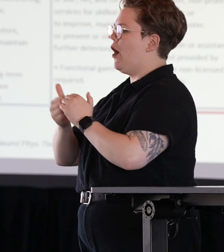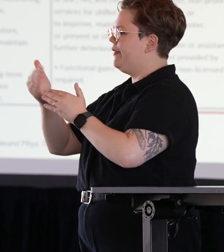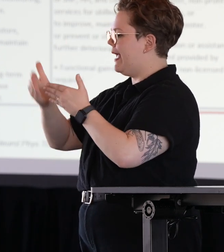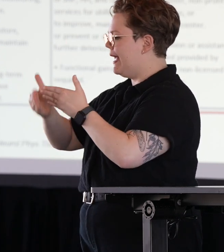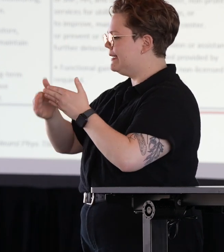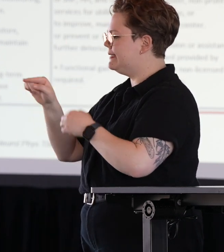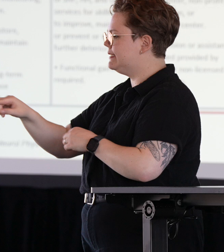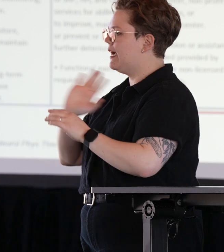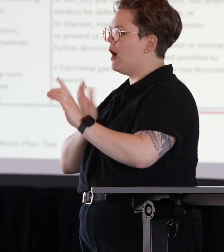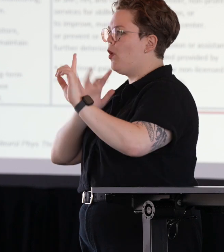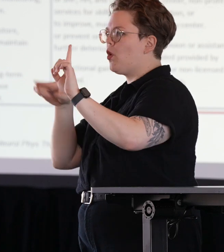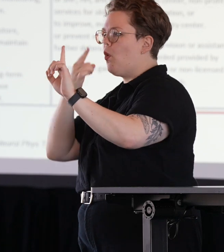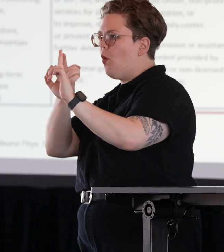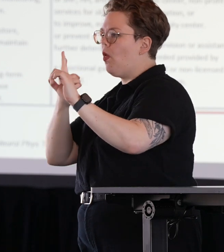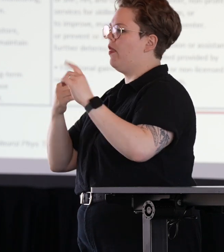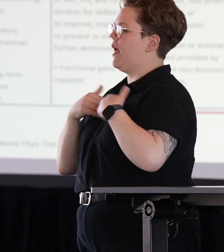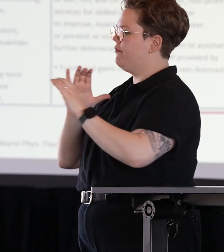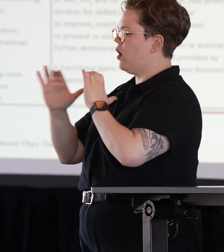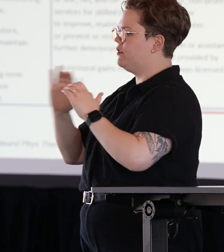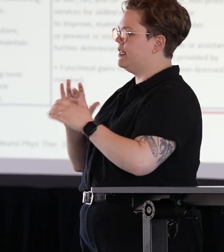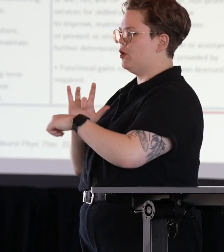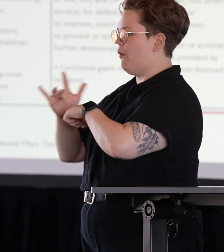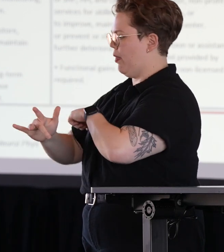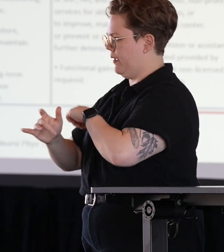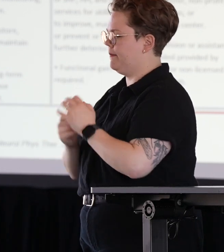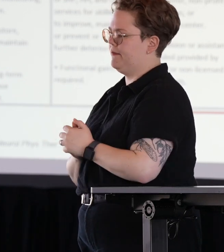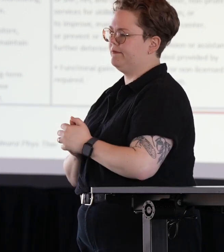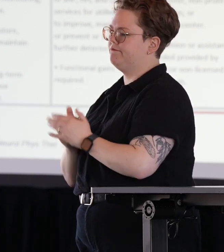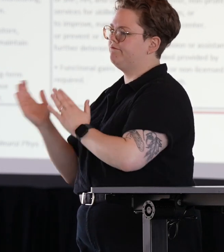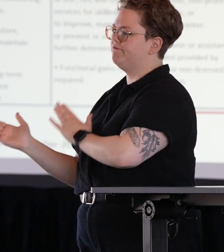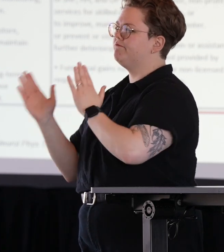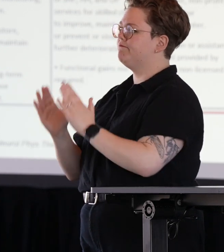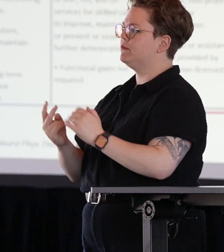having that conversation early. All right, model two and three,